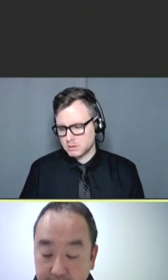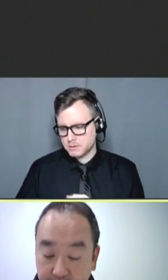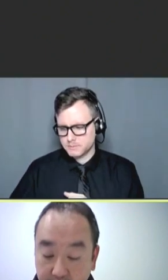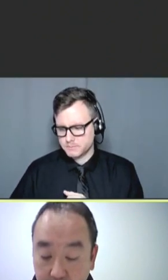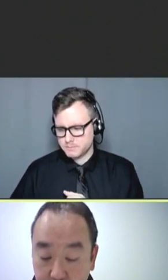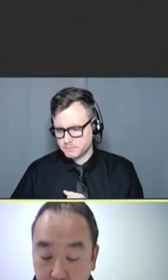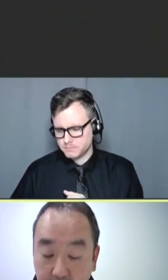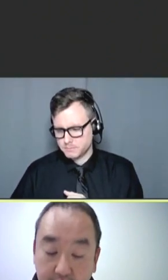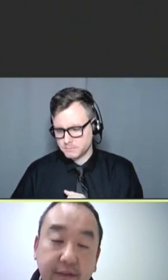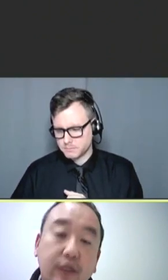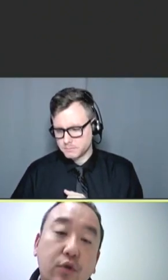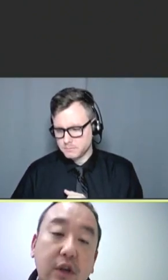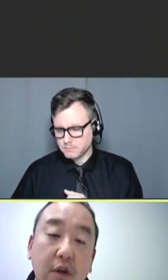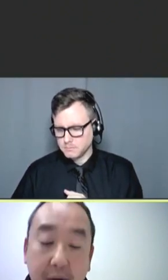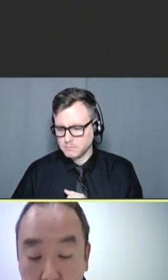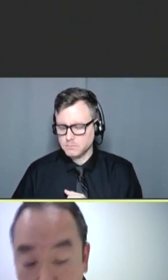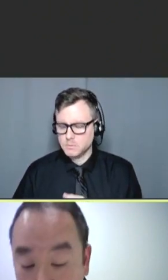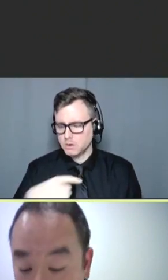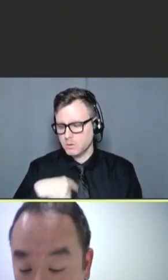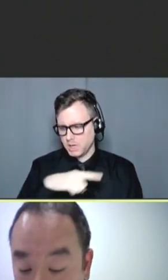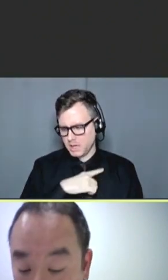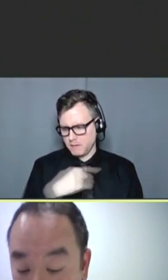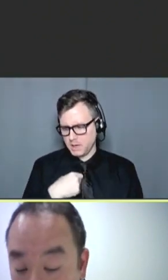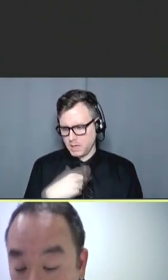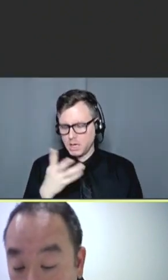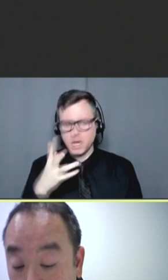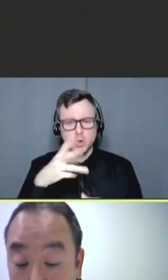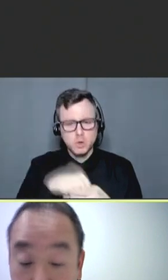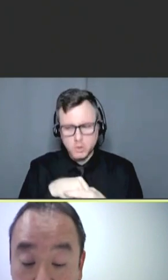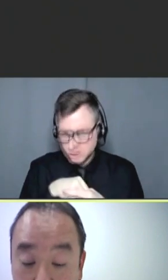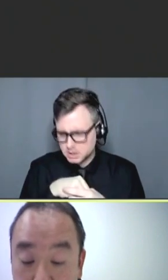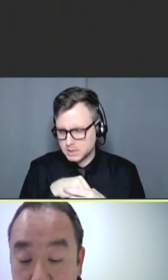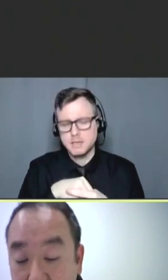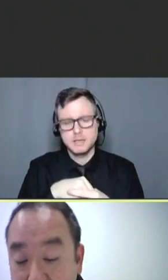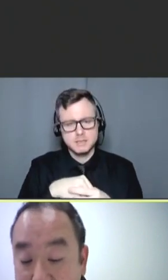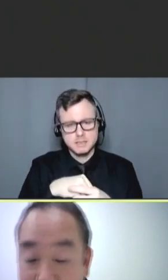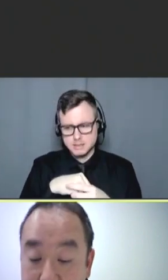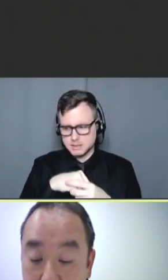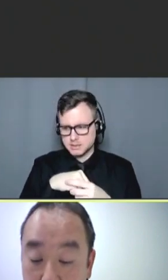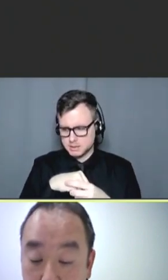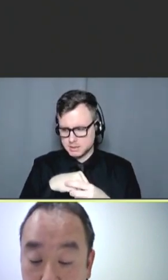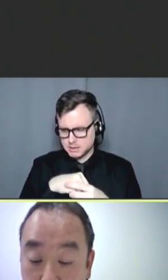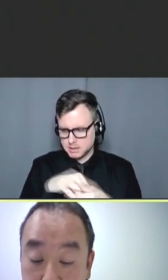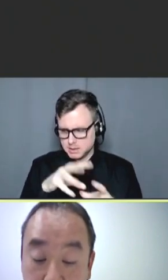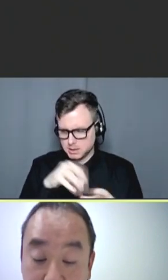atmosphere for sexual and gender minority people. The city was established in 1889, and with its